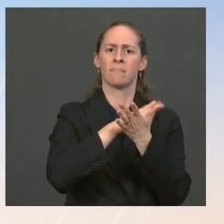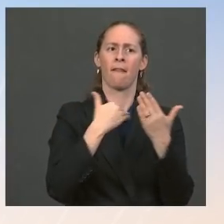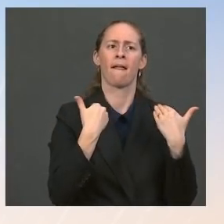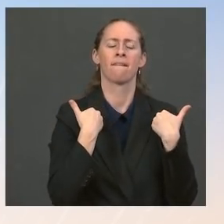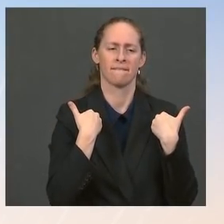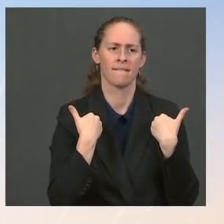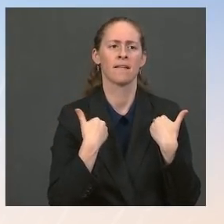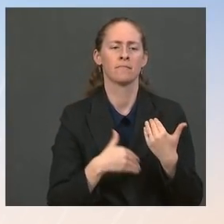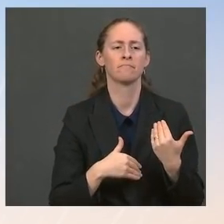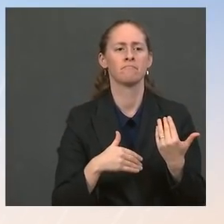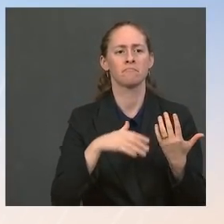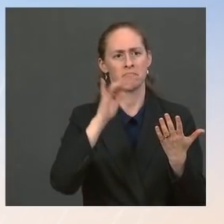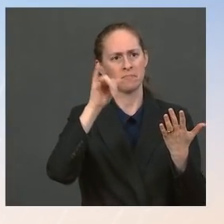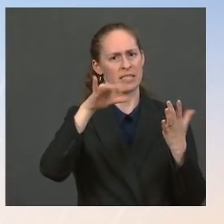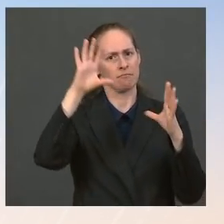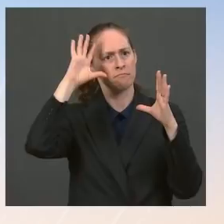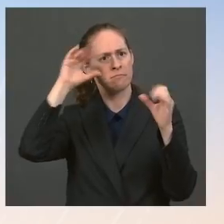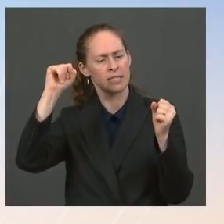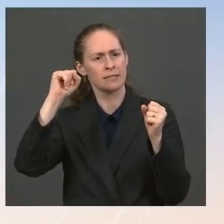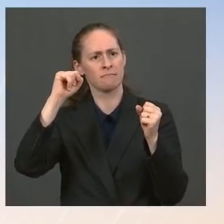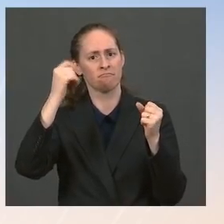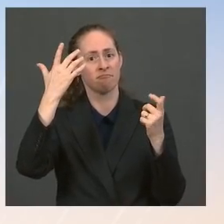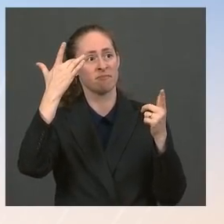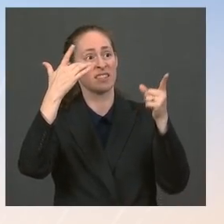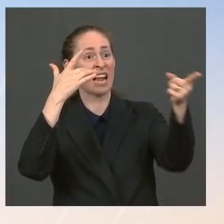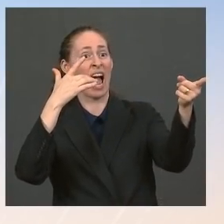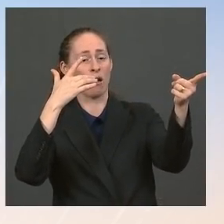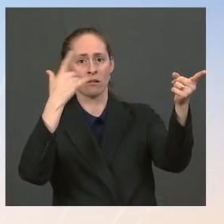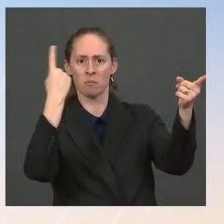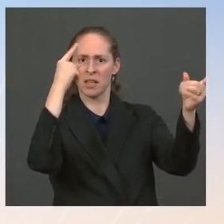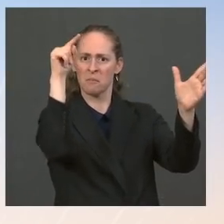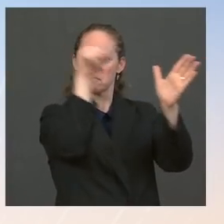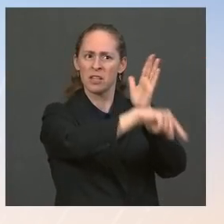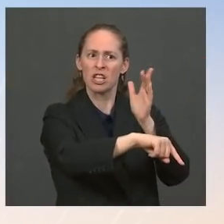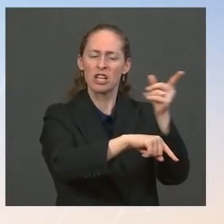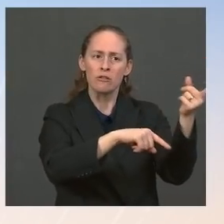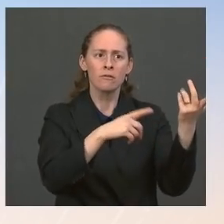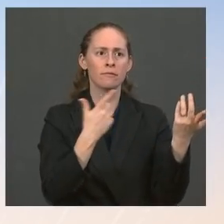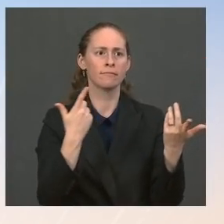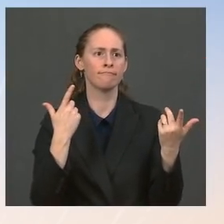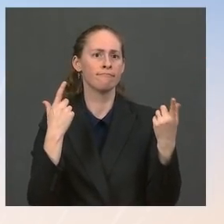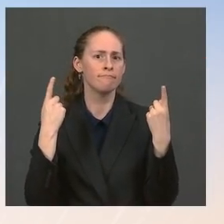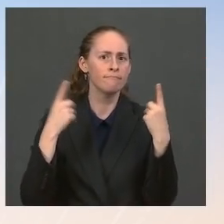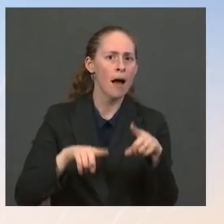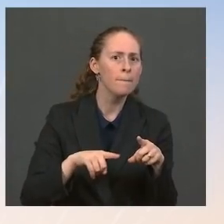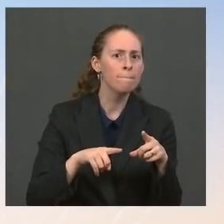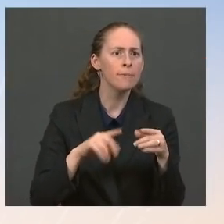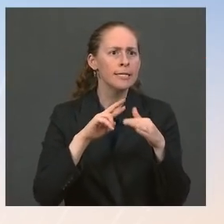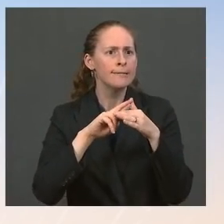and we were unsure of the results of that assassination in terms of the stability of the political order.